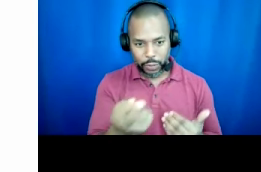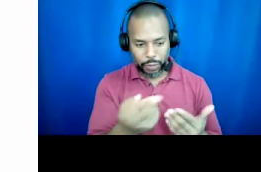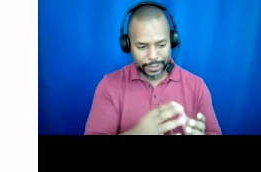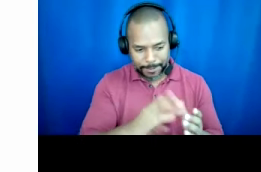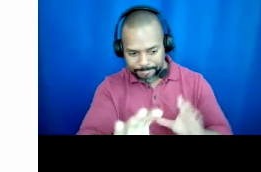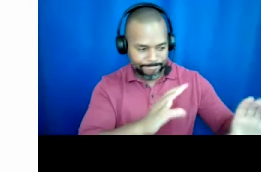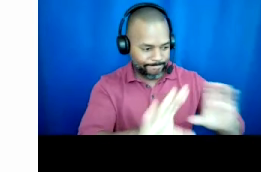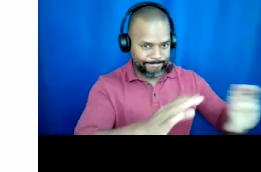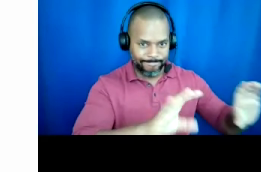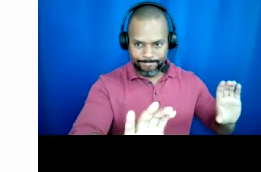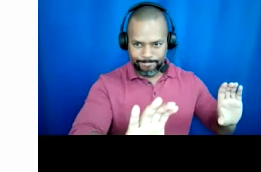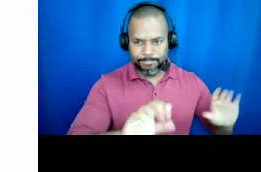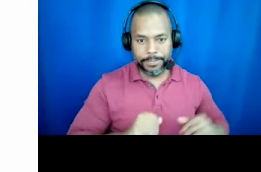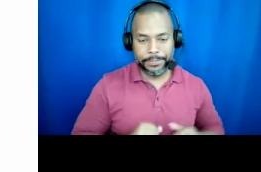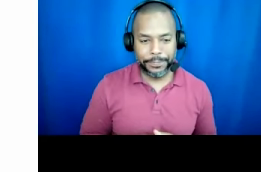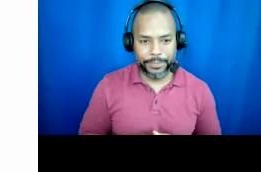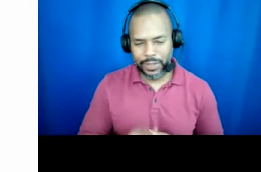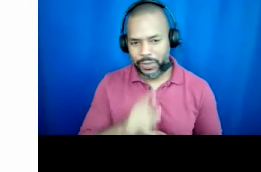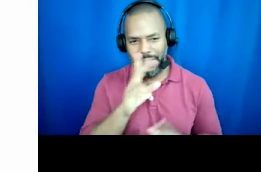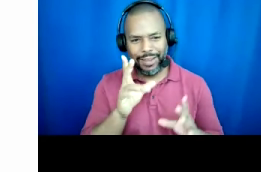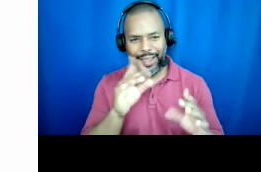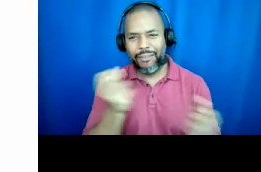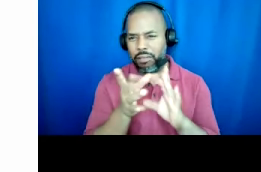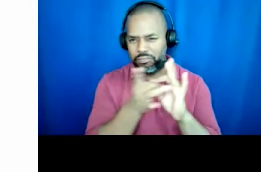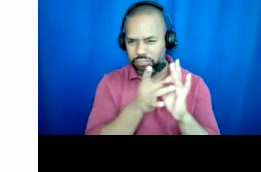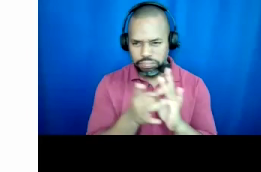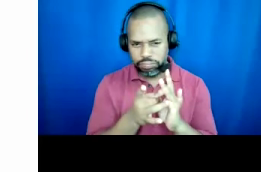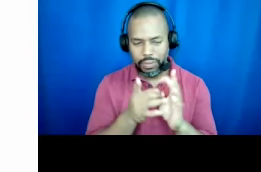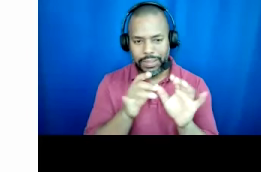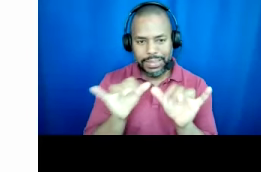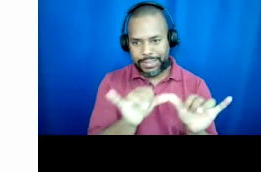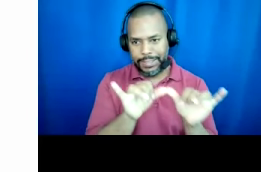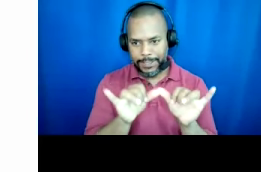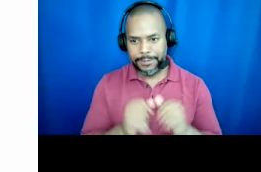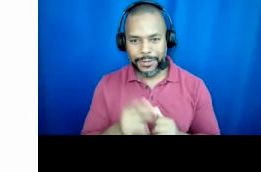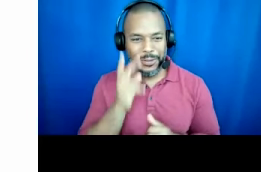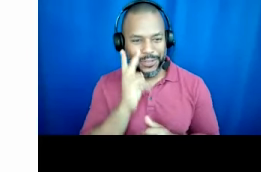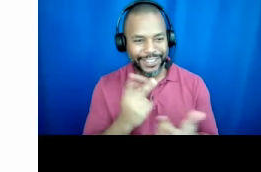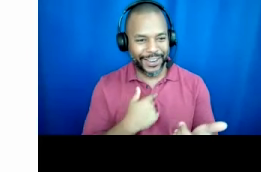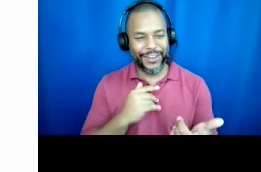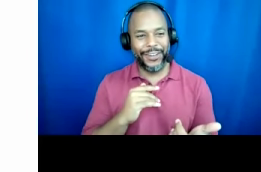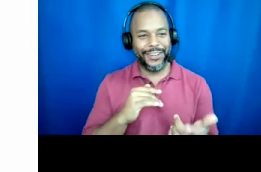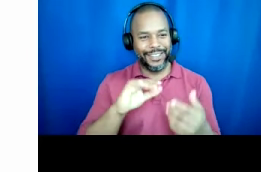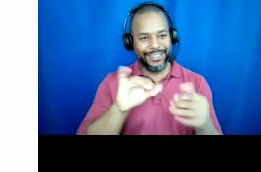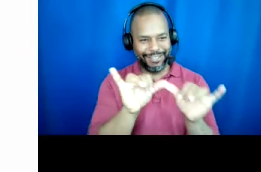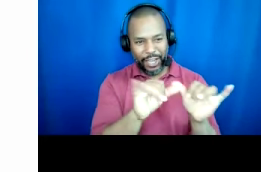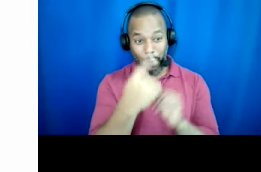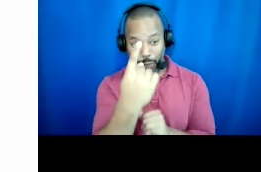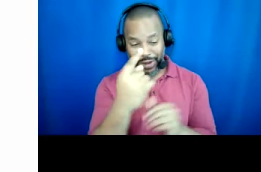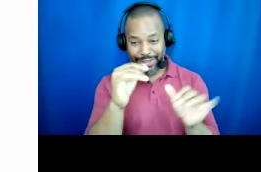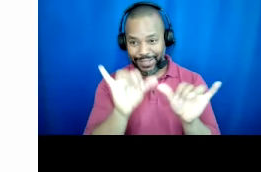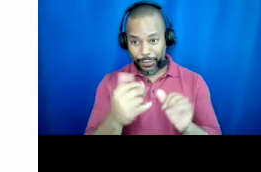So really connected here, particularly the standard one where you see our mission in there and standard three, these are ACCJC standards.